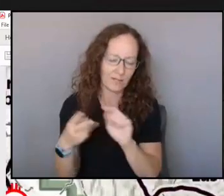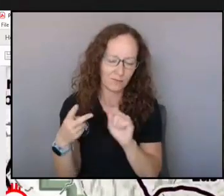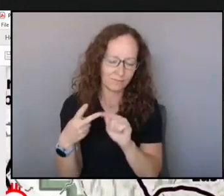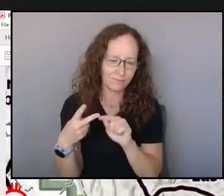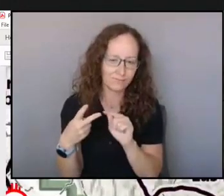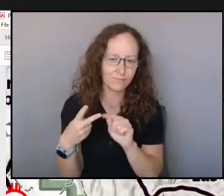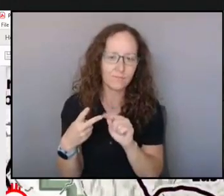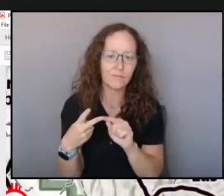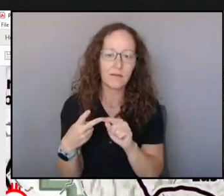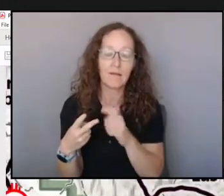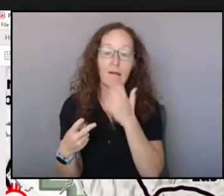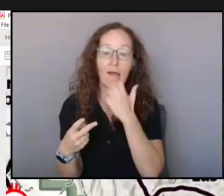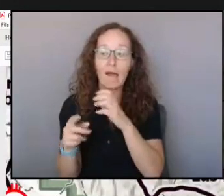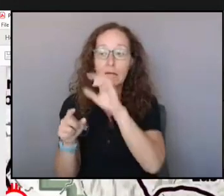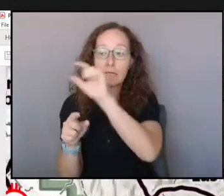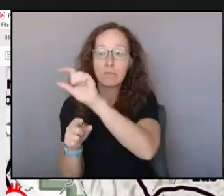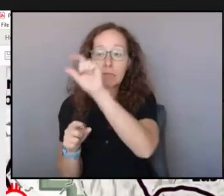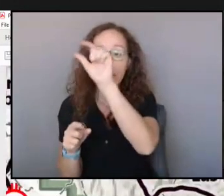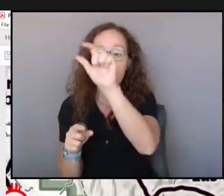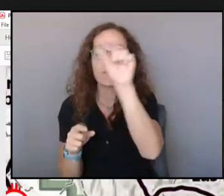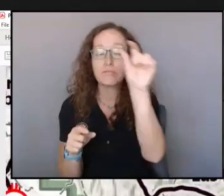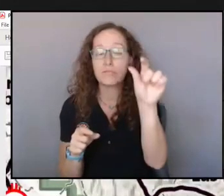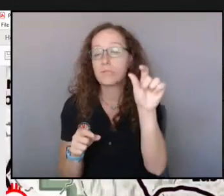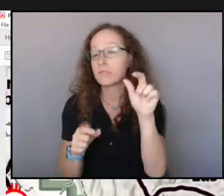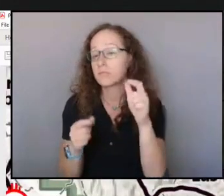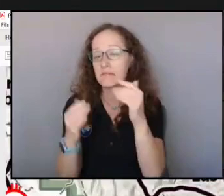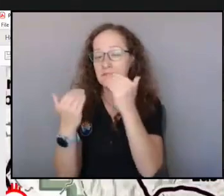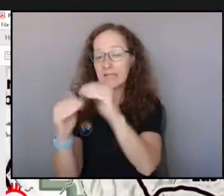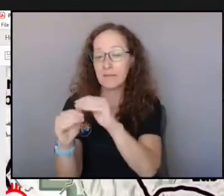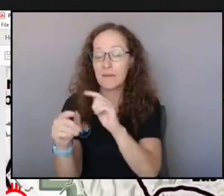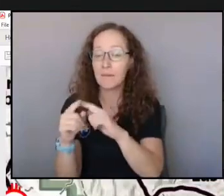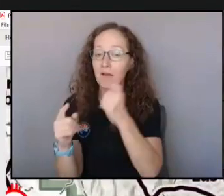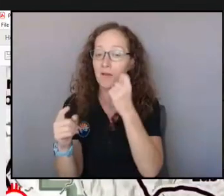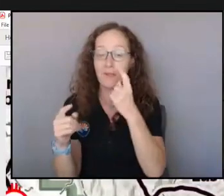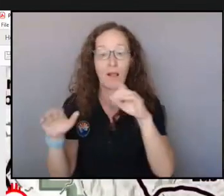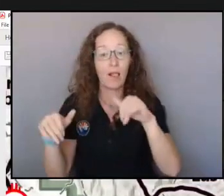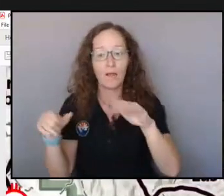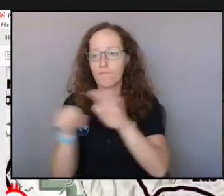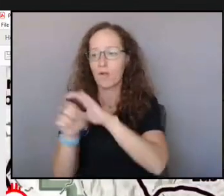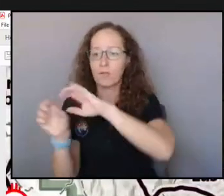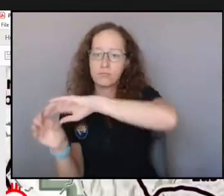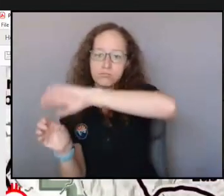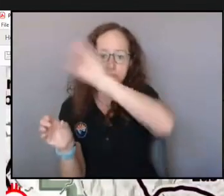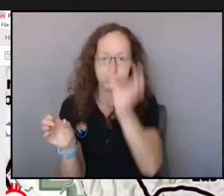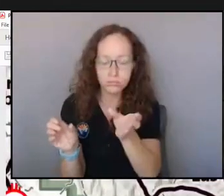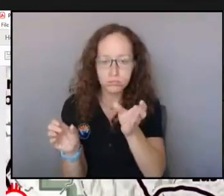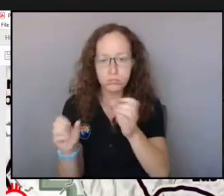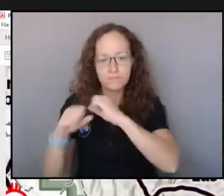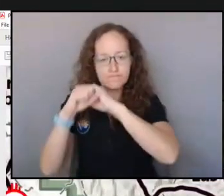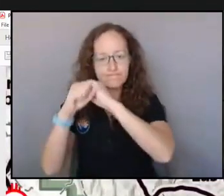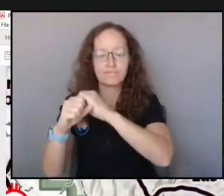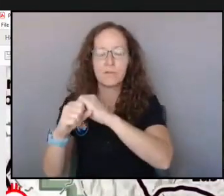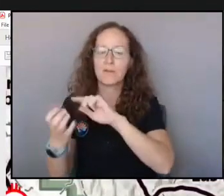WILL TEST THOSE AREAS AND SEE IF THEY CAN FIND ANY WEAKNESS IN THERE. ONCE AGAIN, ANY SPOTS ACROSS THE